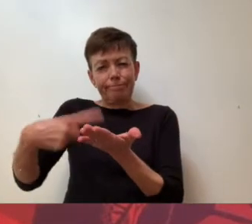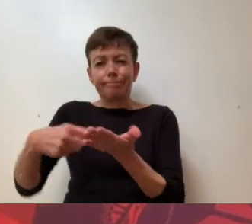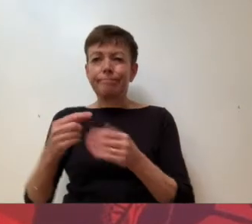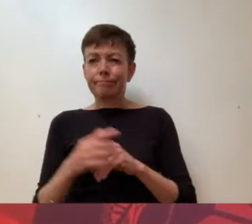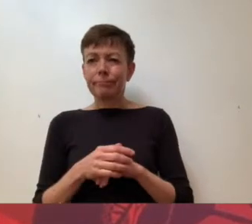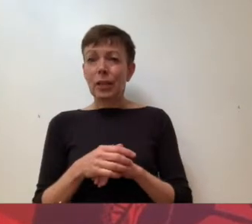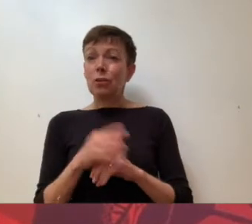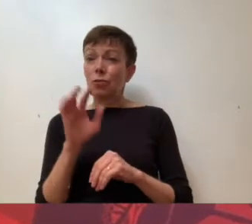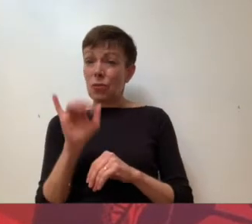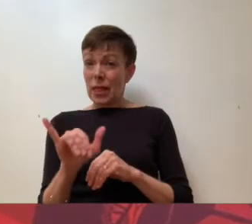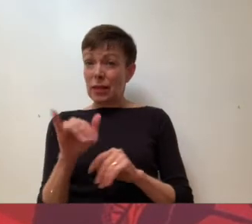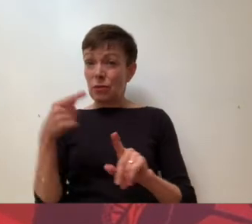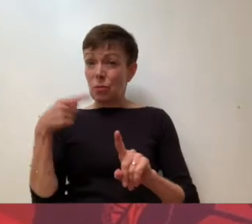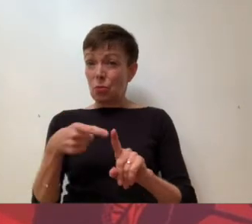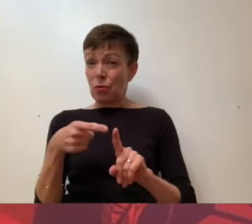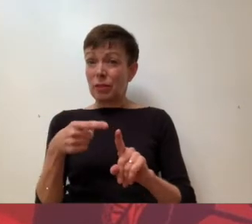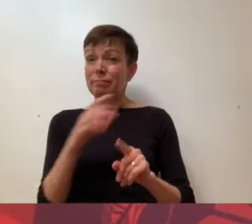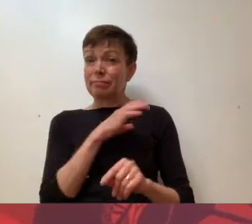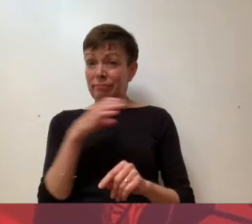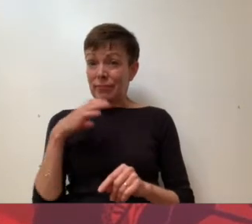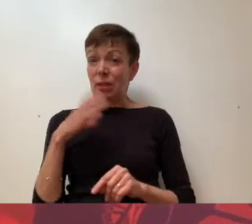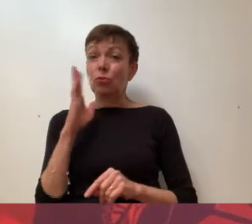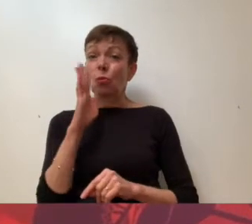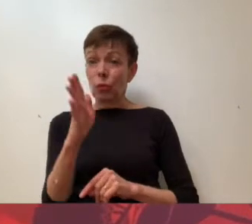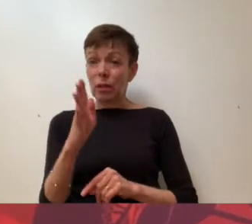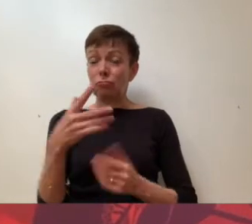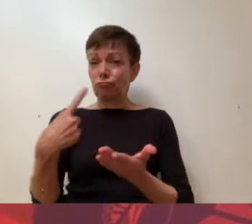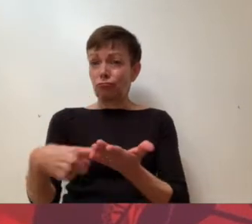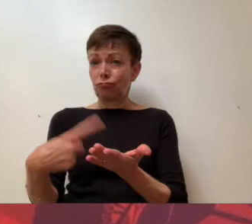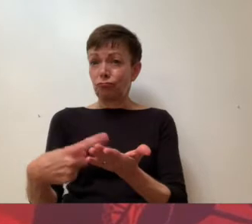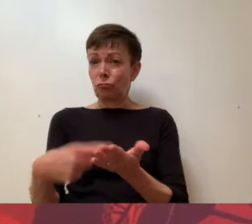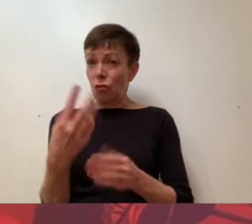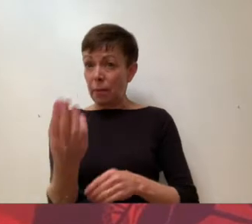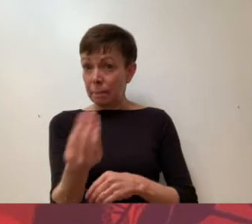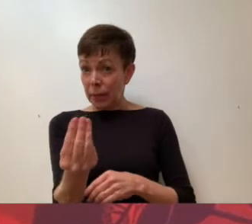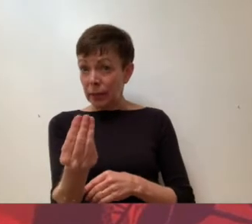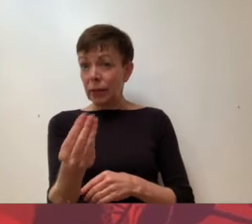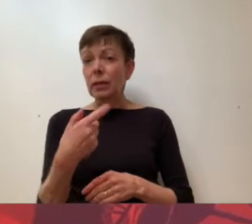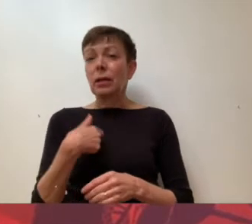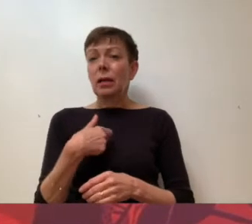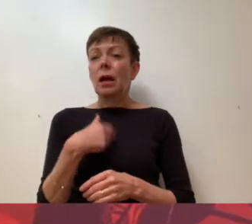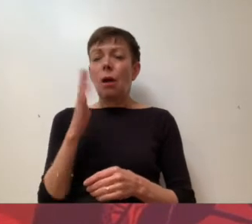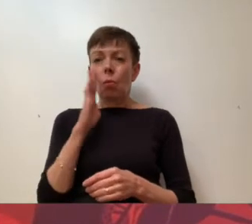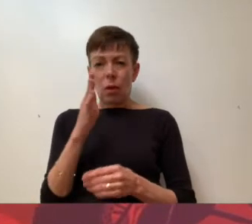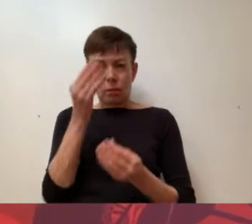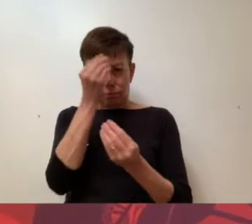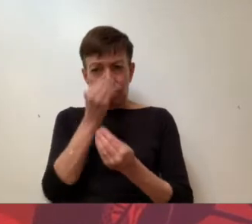weekend because I know obviously with the financial hardship that our community households